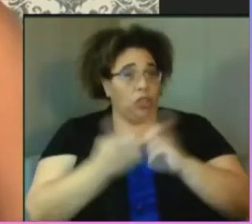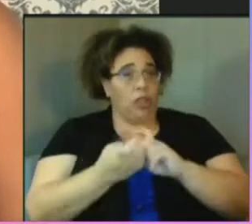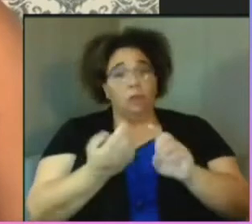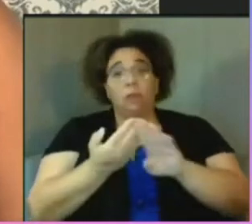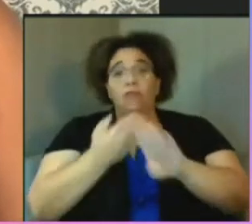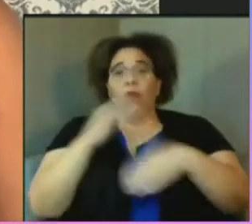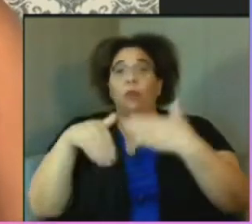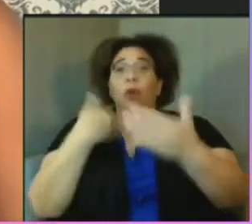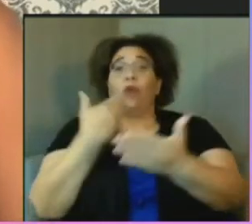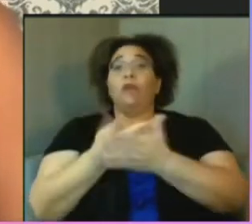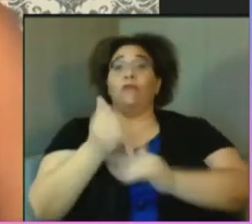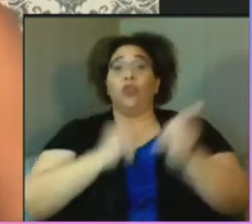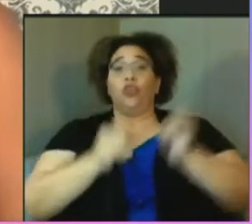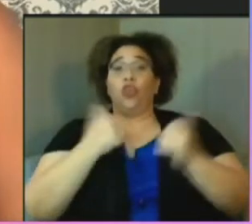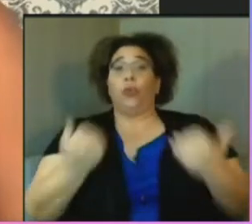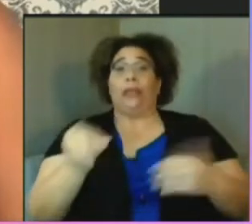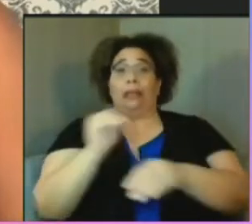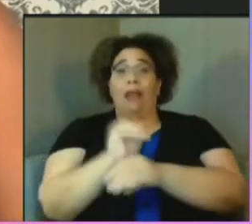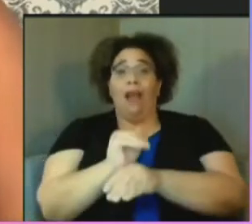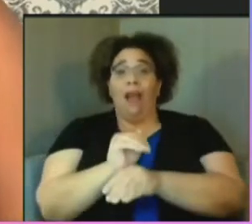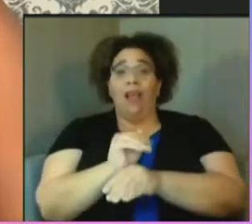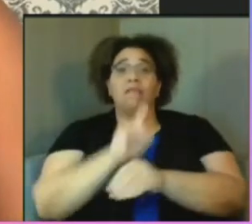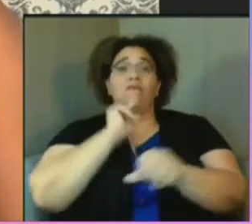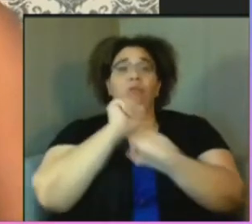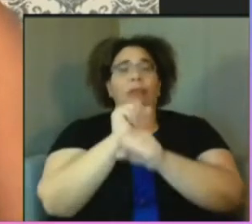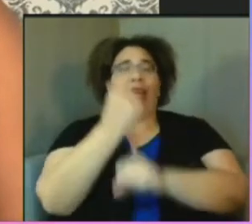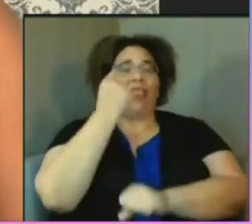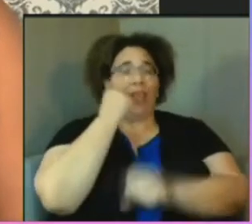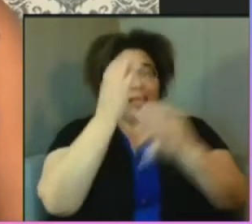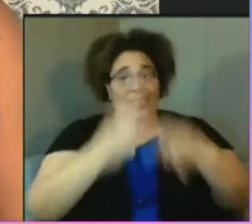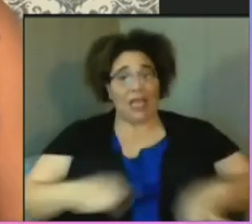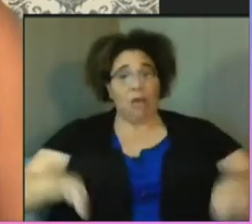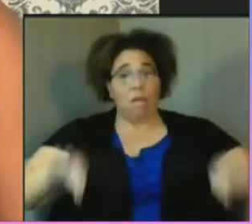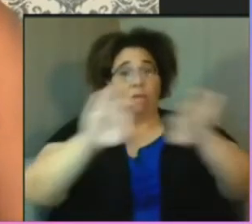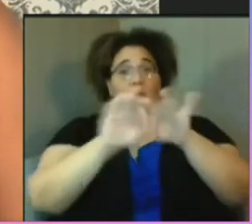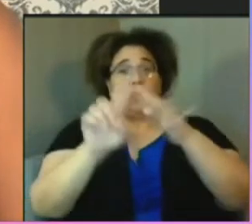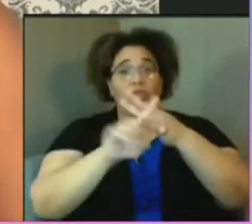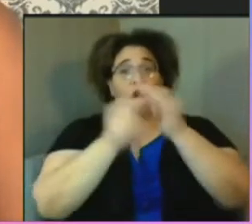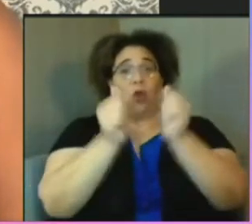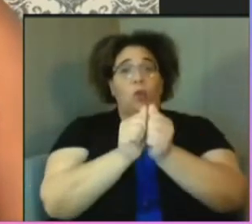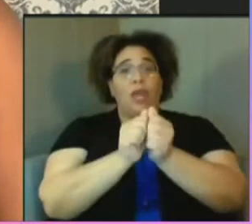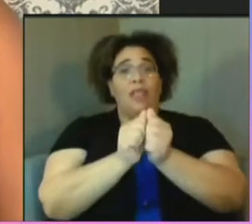I really do think it's important for us to start with the historic moment at the Supreme Court